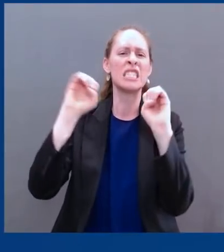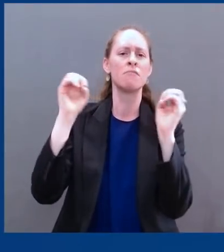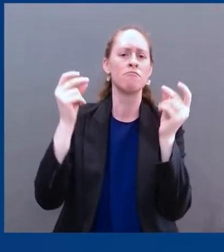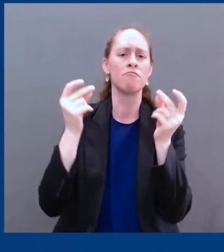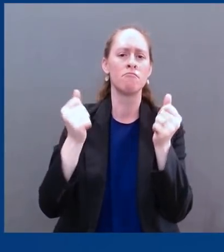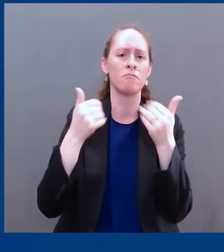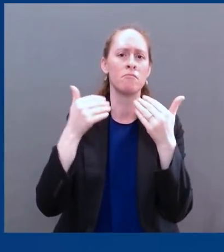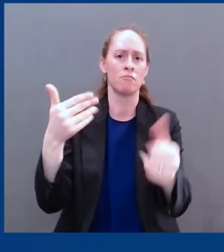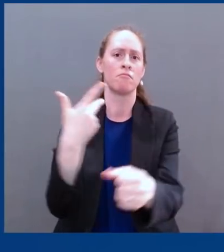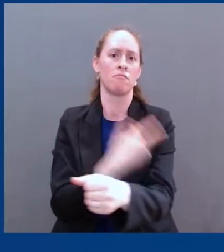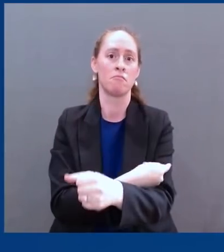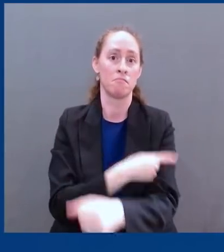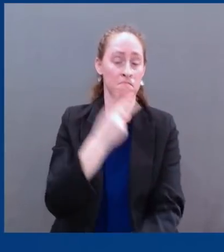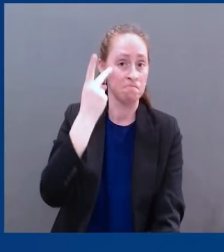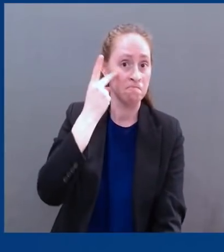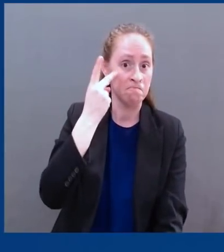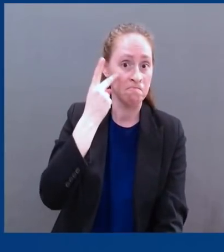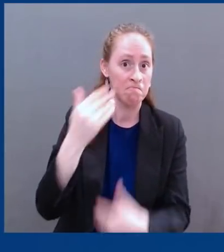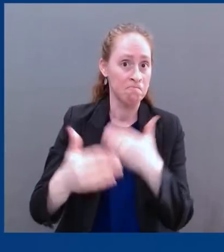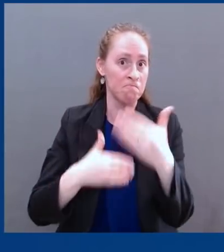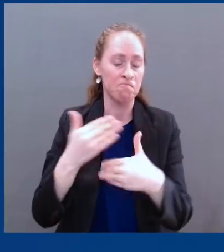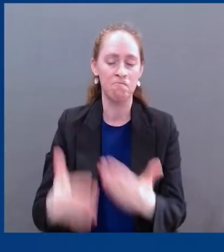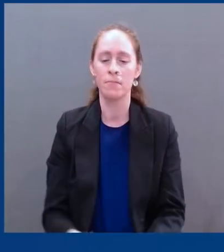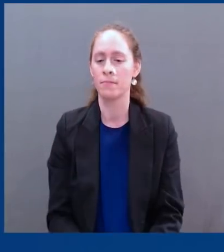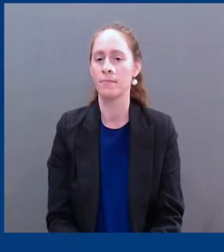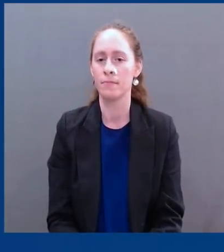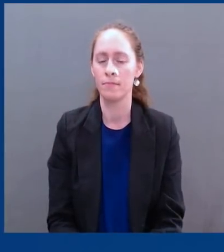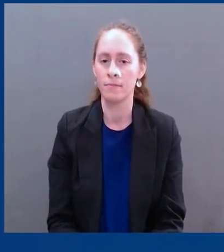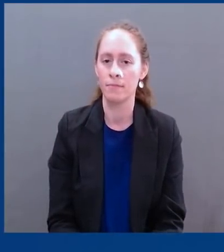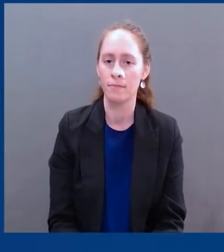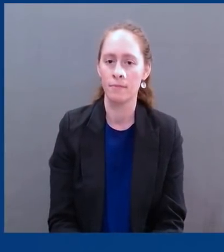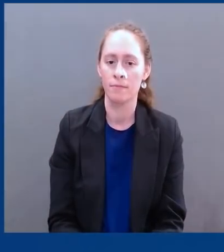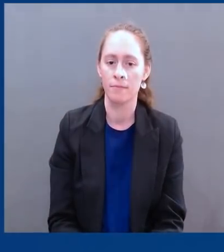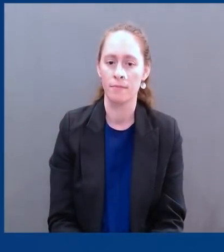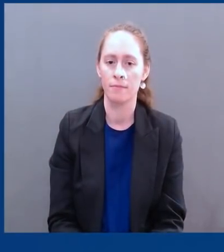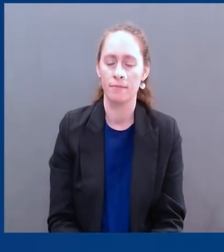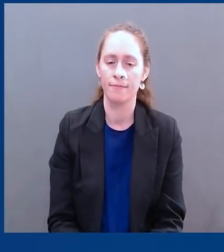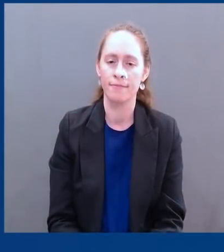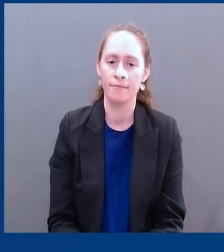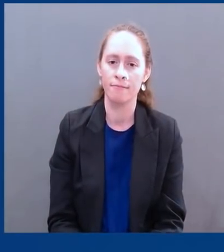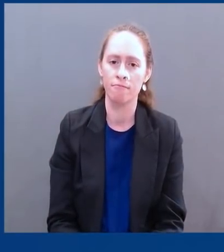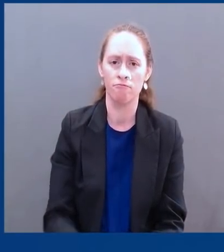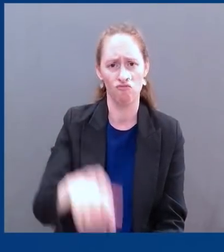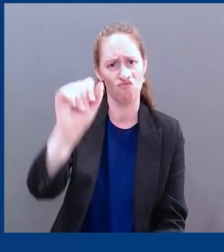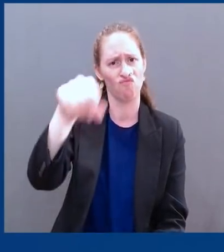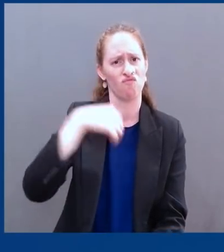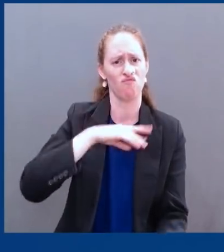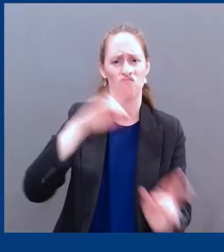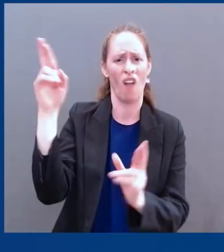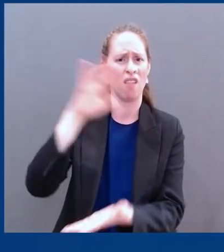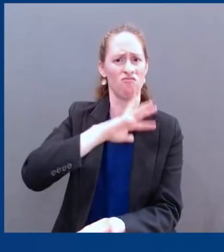Mr. Zients: In terms of the supply, we do have that supply secured for kids under the age of six,